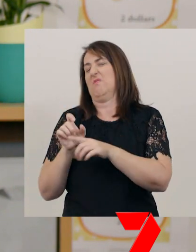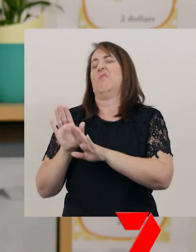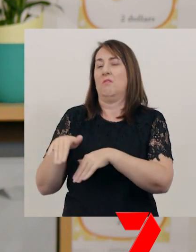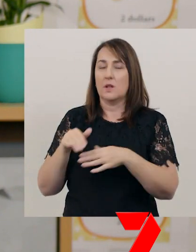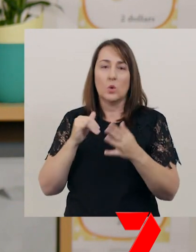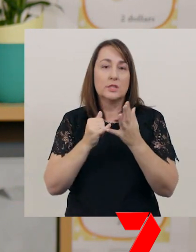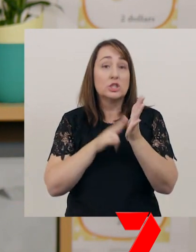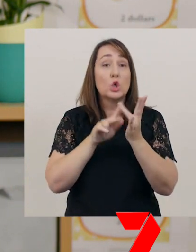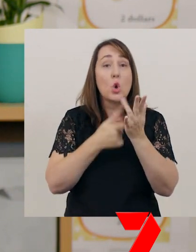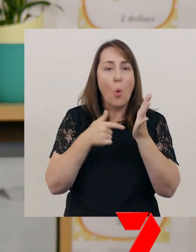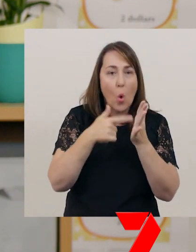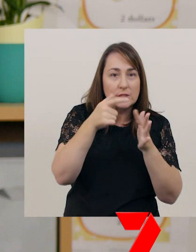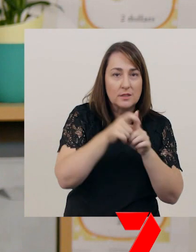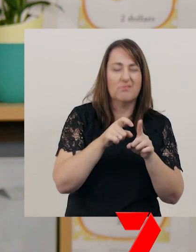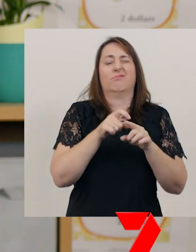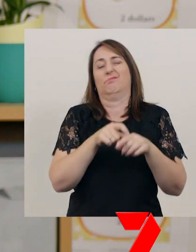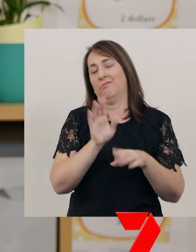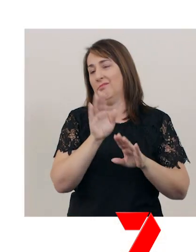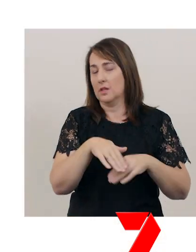All right, here’s our sentence.